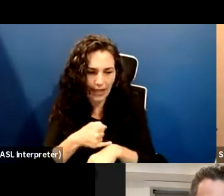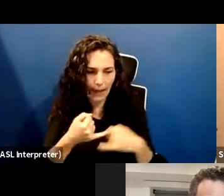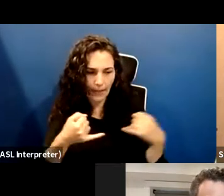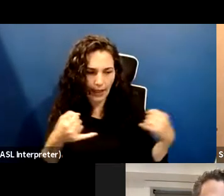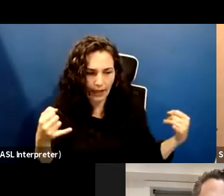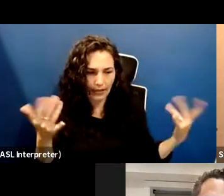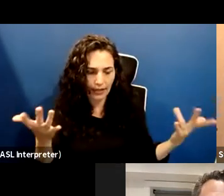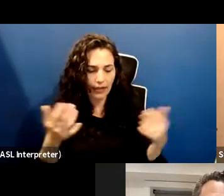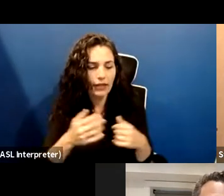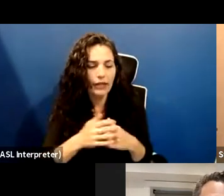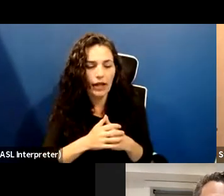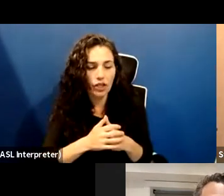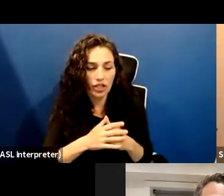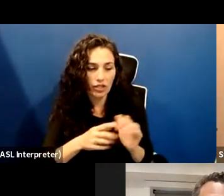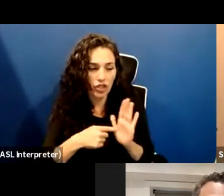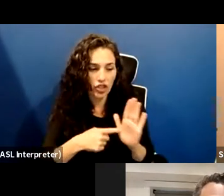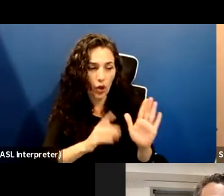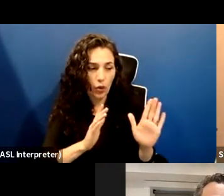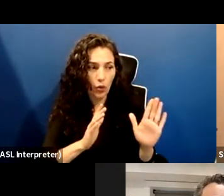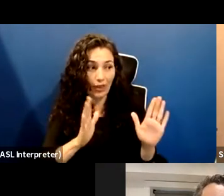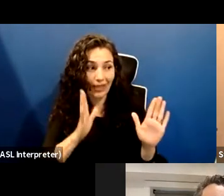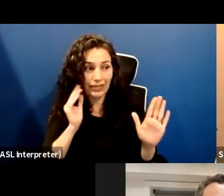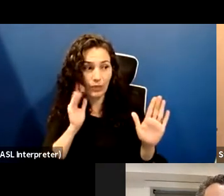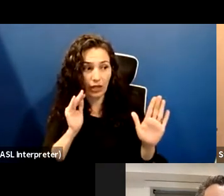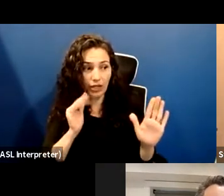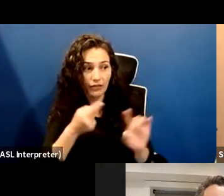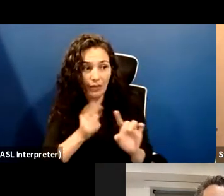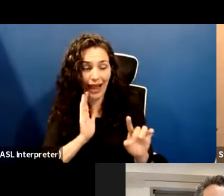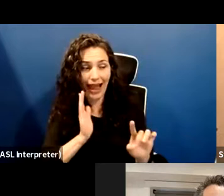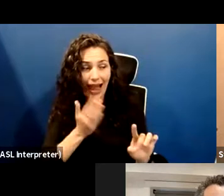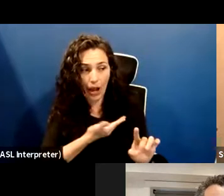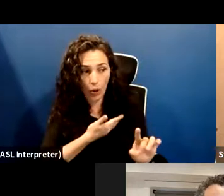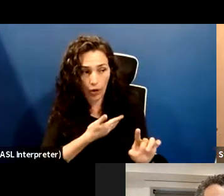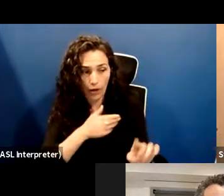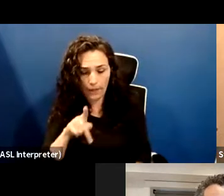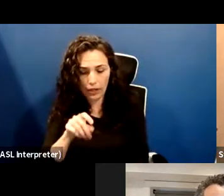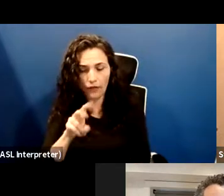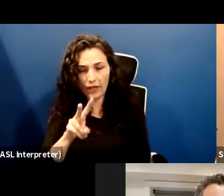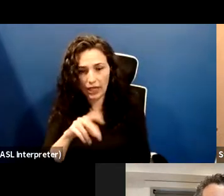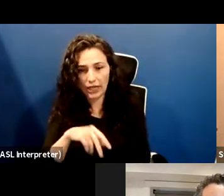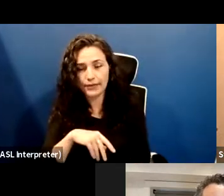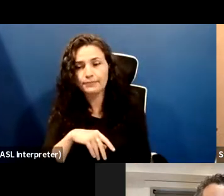that we are experiencing from our point of view as human being, as parents, as filmmakers, together with them.